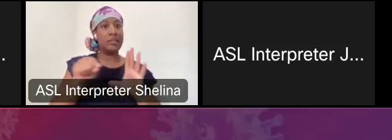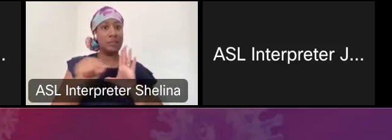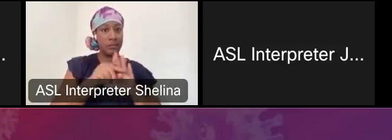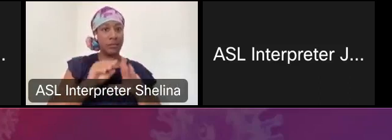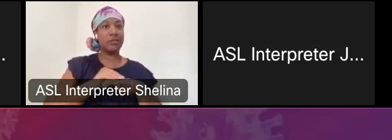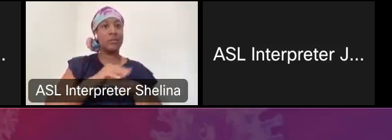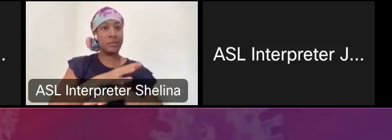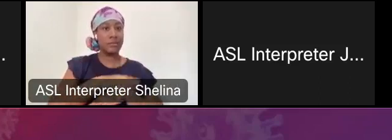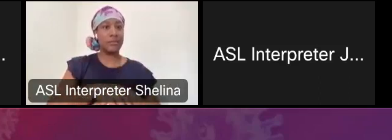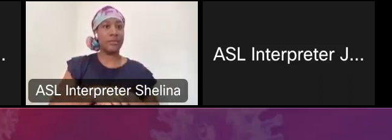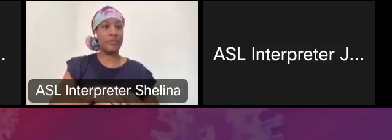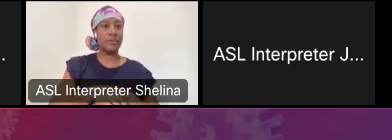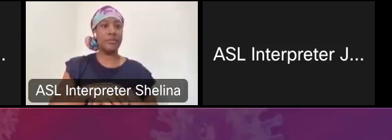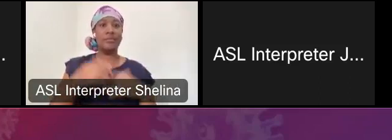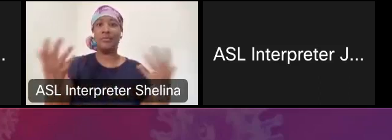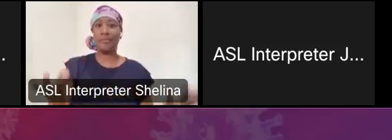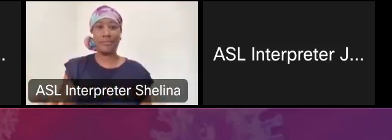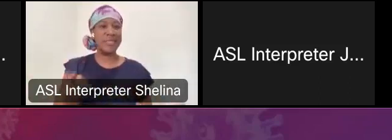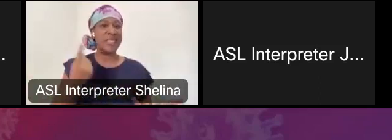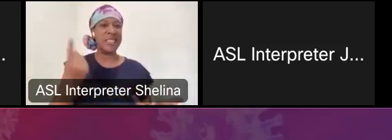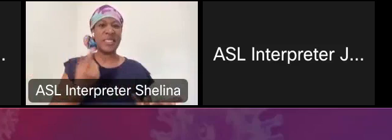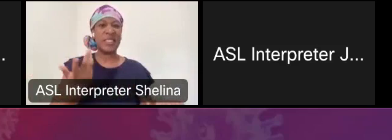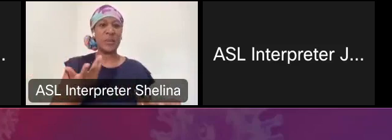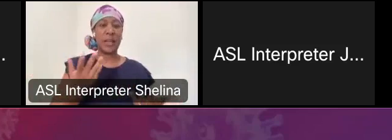A serious adverse effect is something that is life threatening.